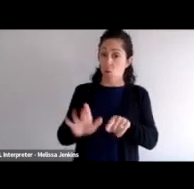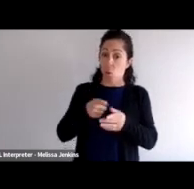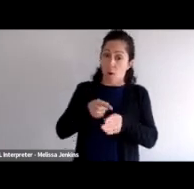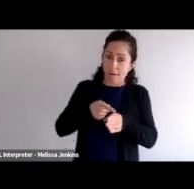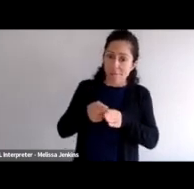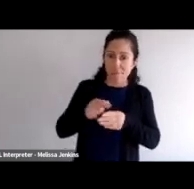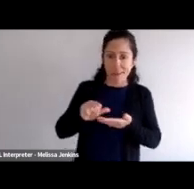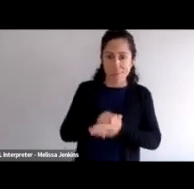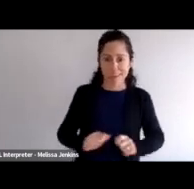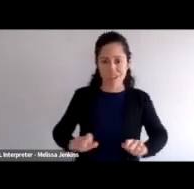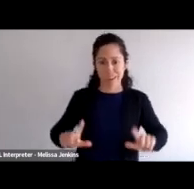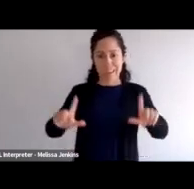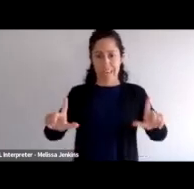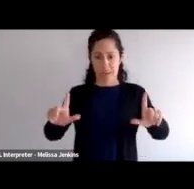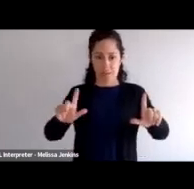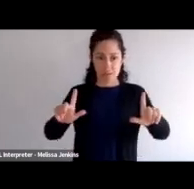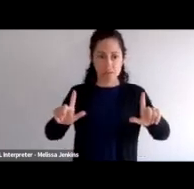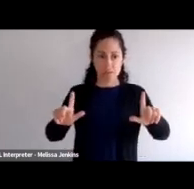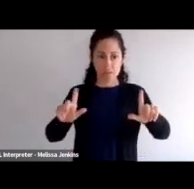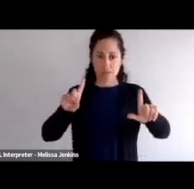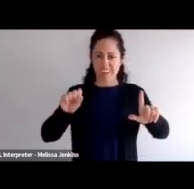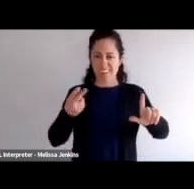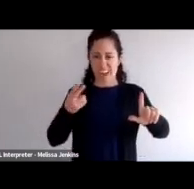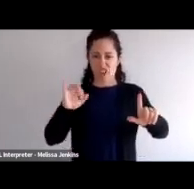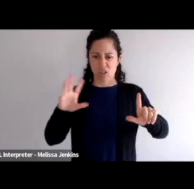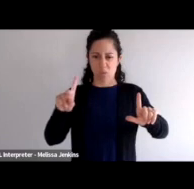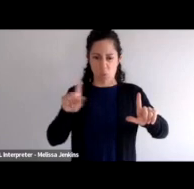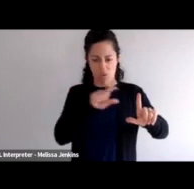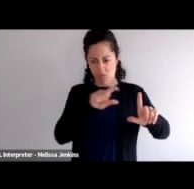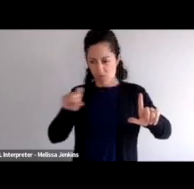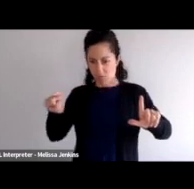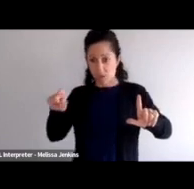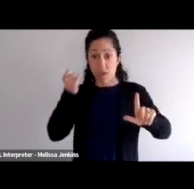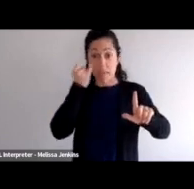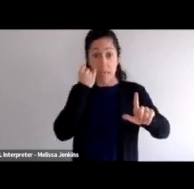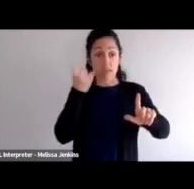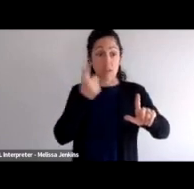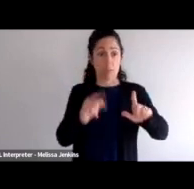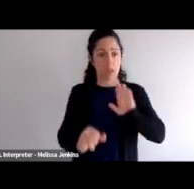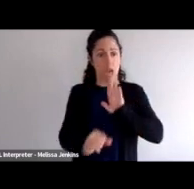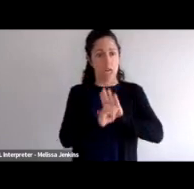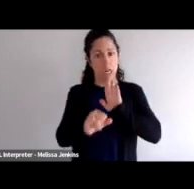This means that when your organization um can access summarized identified data that you would want to be included